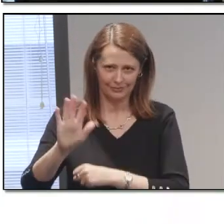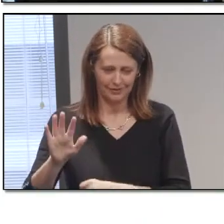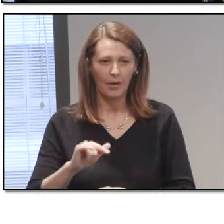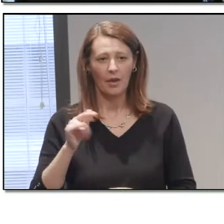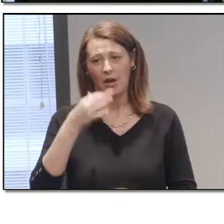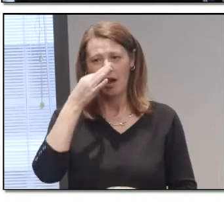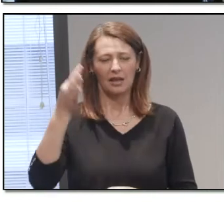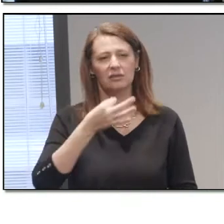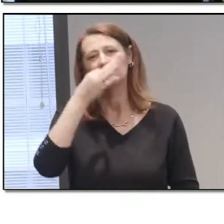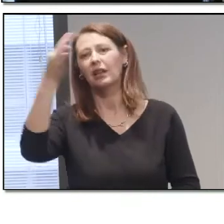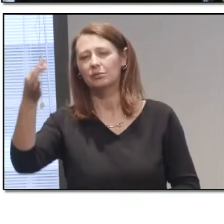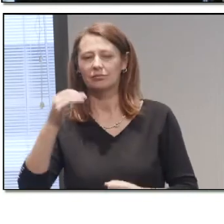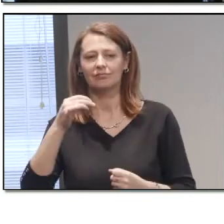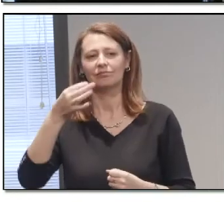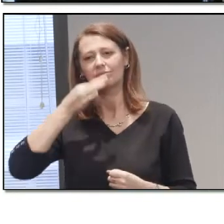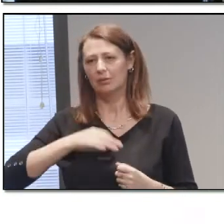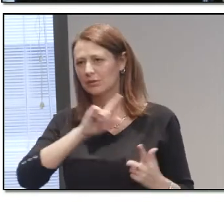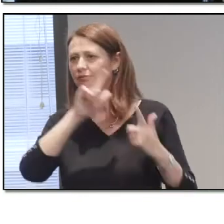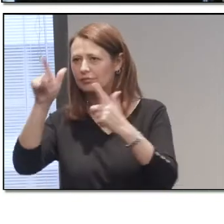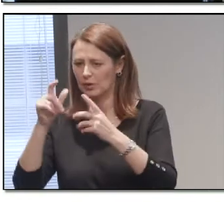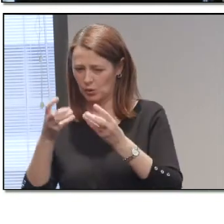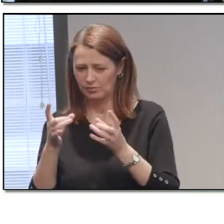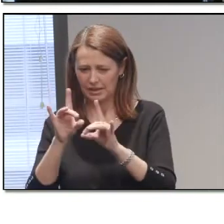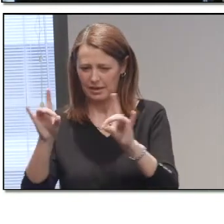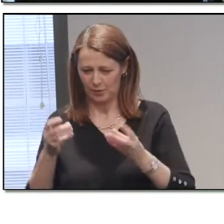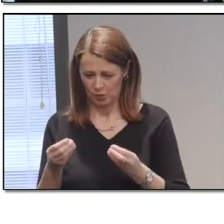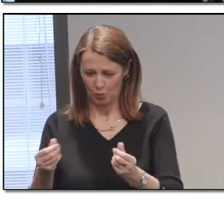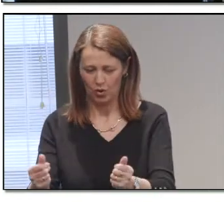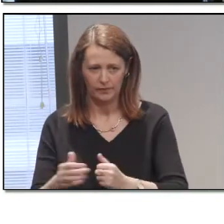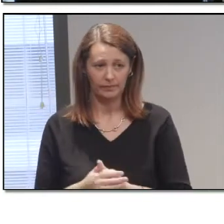go out and investigate potential contaminated soil and it's actually something that you can see it's